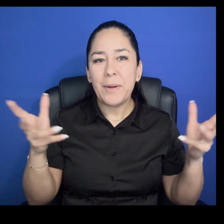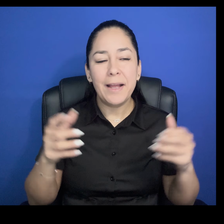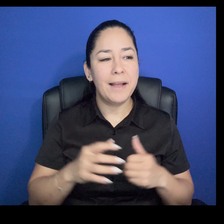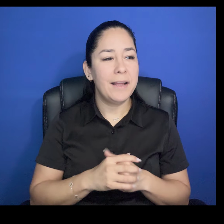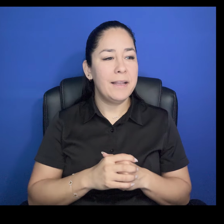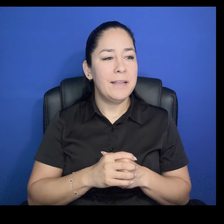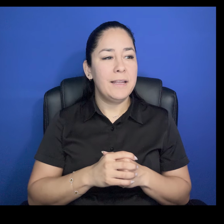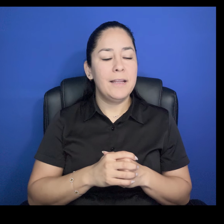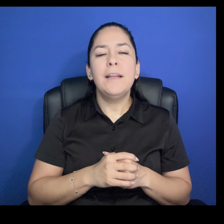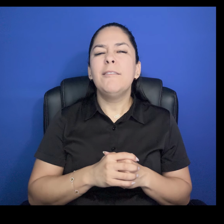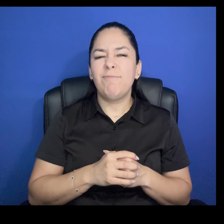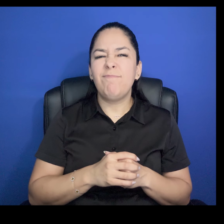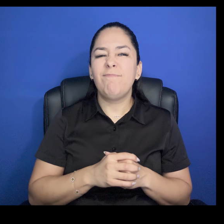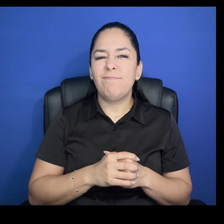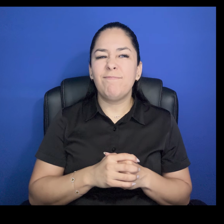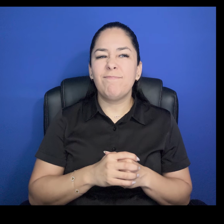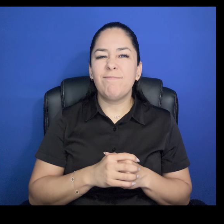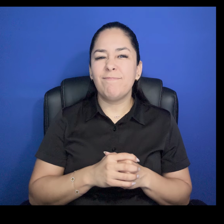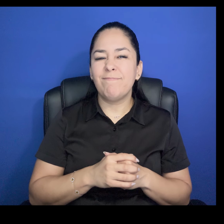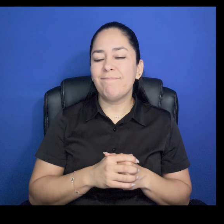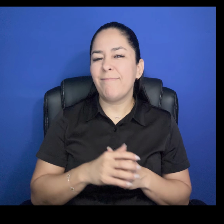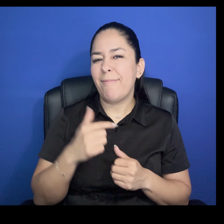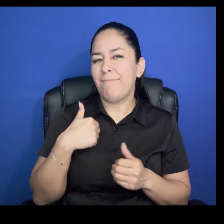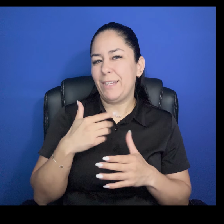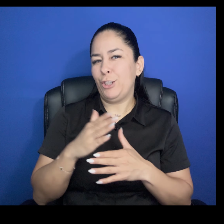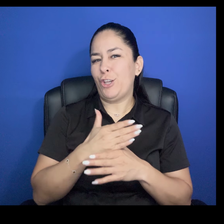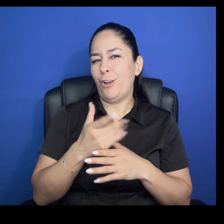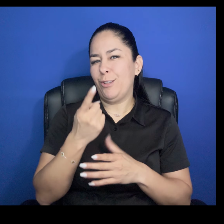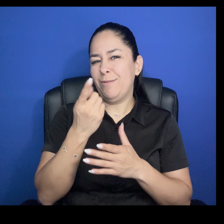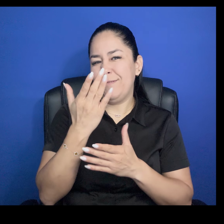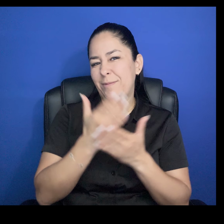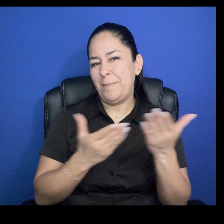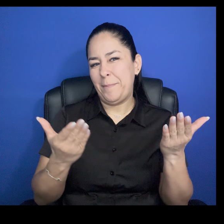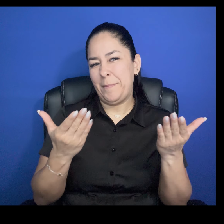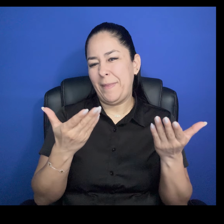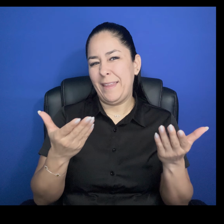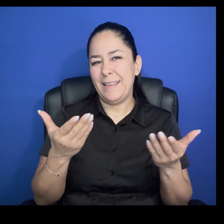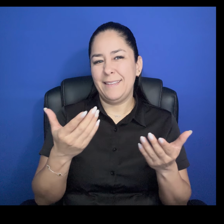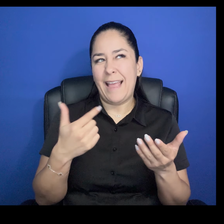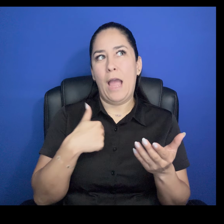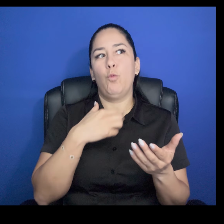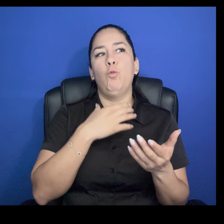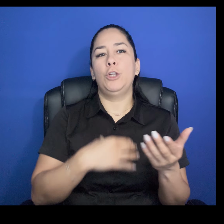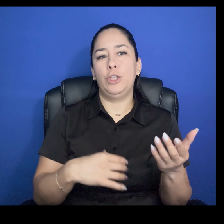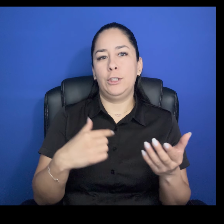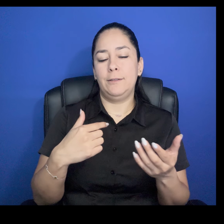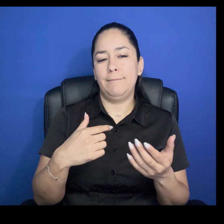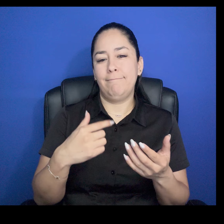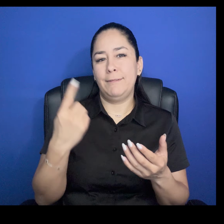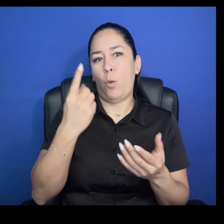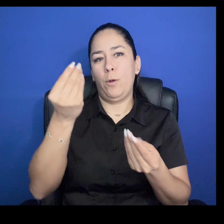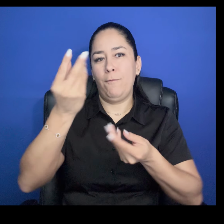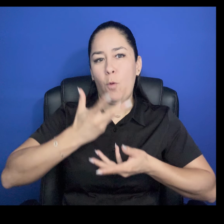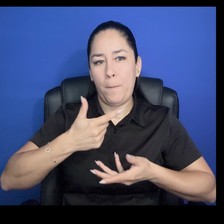some of the things that I really wish somebody would have told me and my family when I started to encounter my own disability.